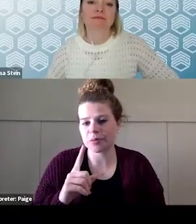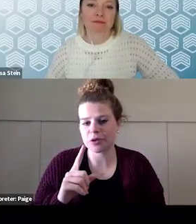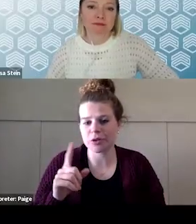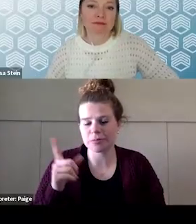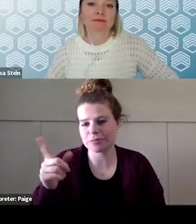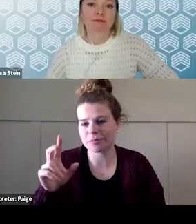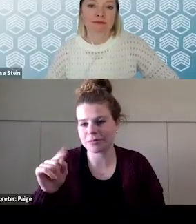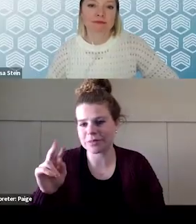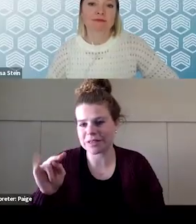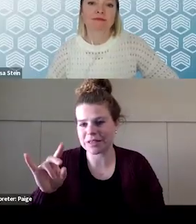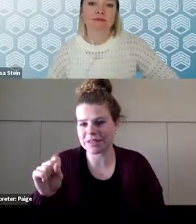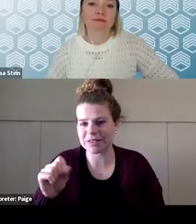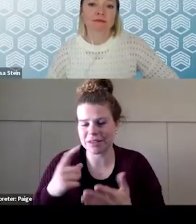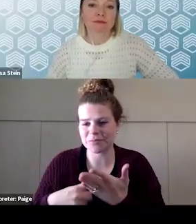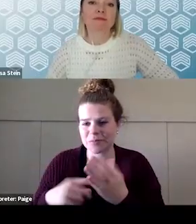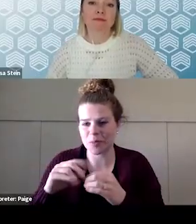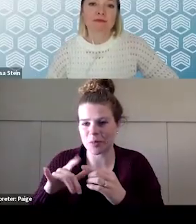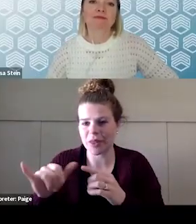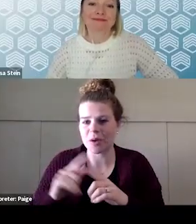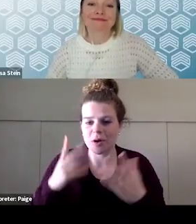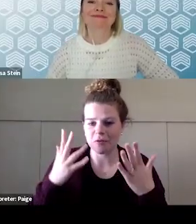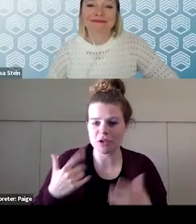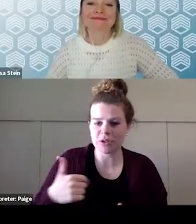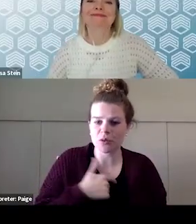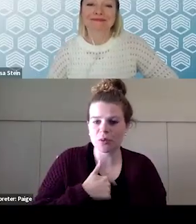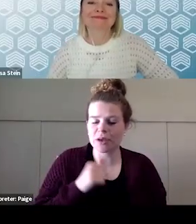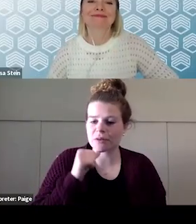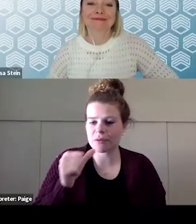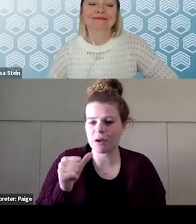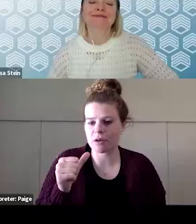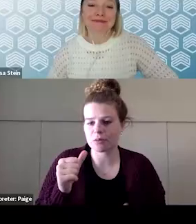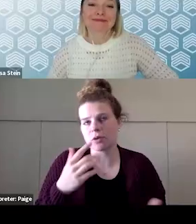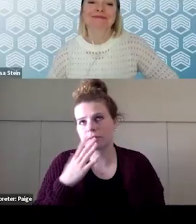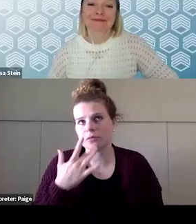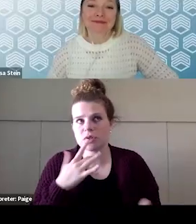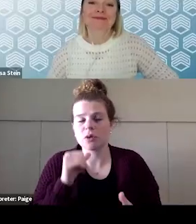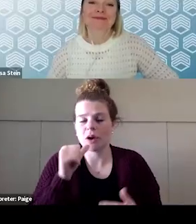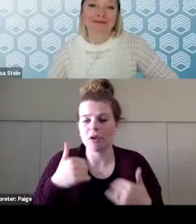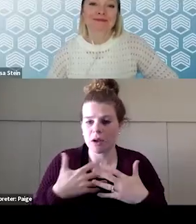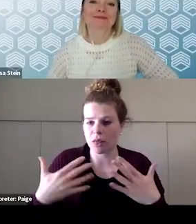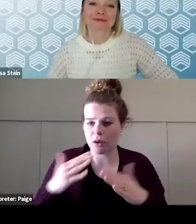So we, fortunately, unfortunately, haven't had a lot of those barriers as it relates to unions.